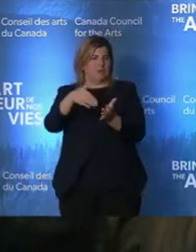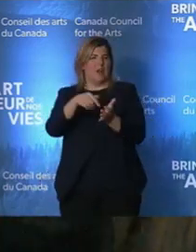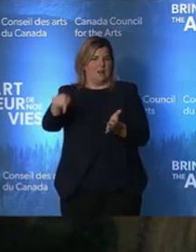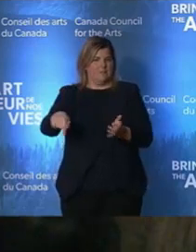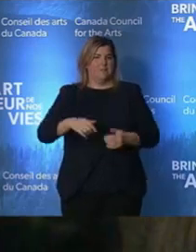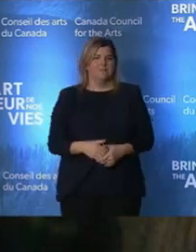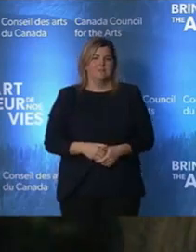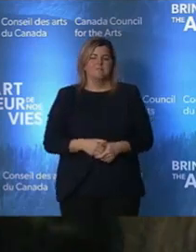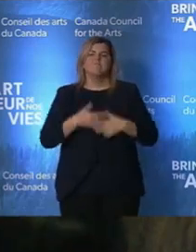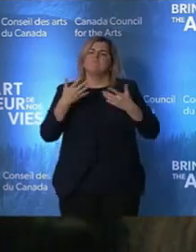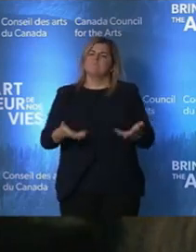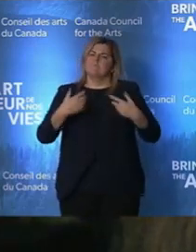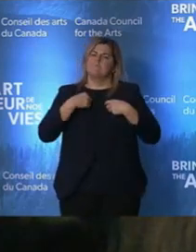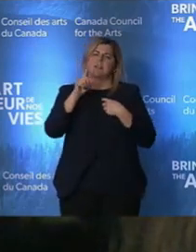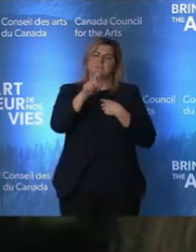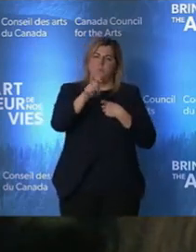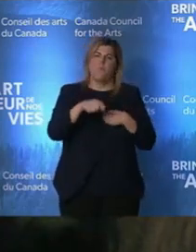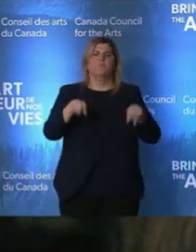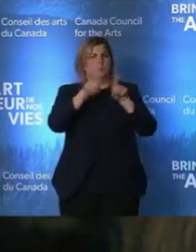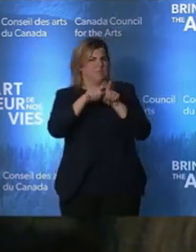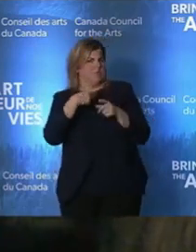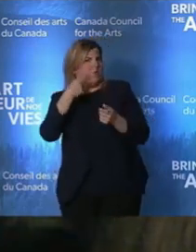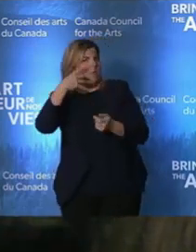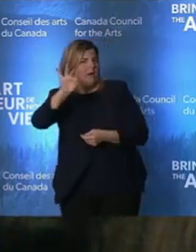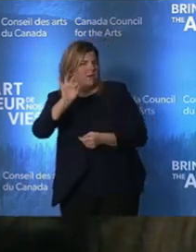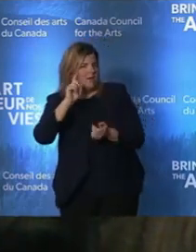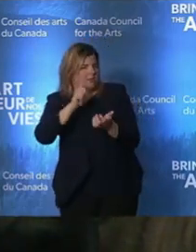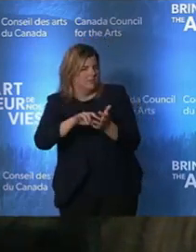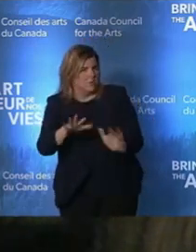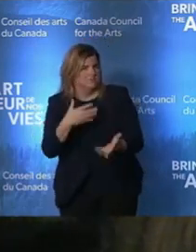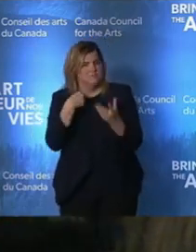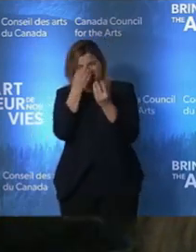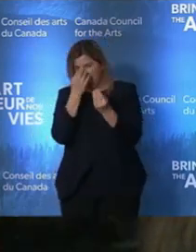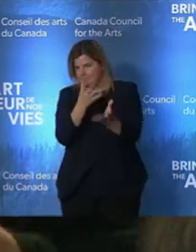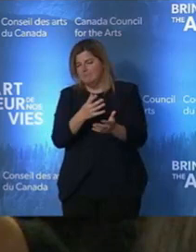This is regarding the recipient of core funding.